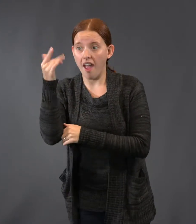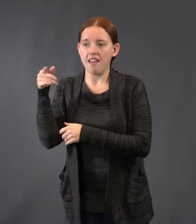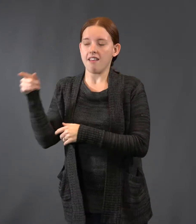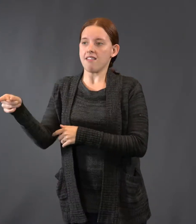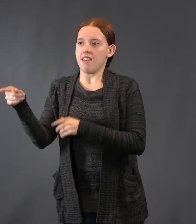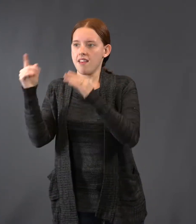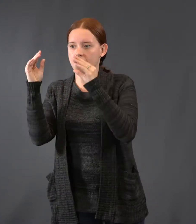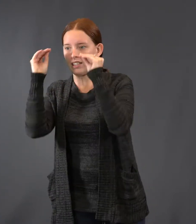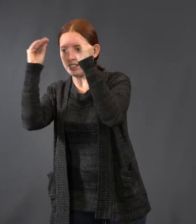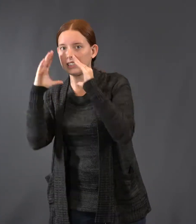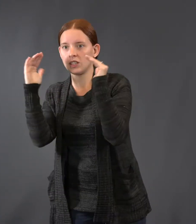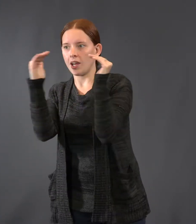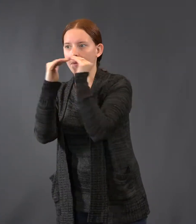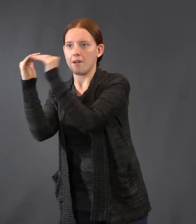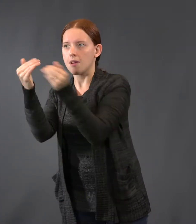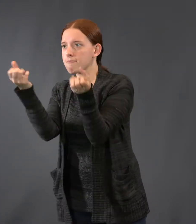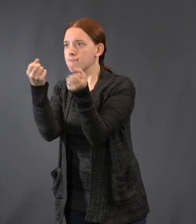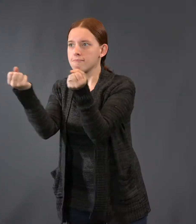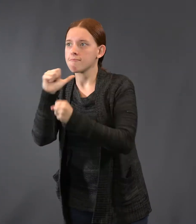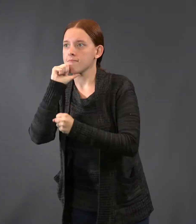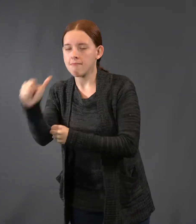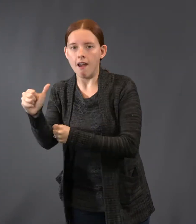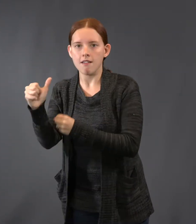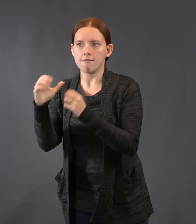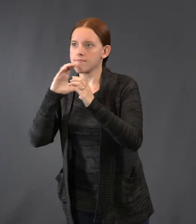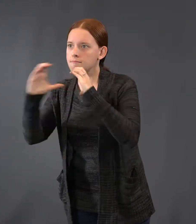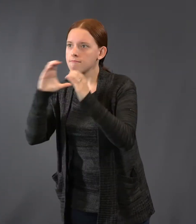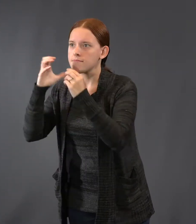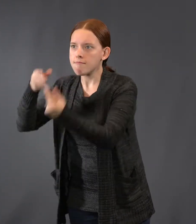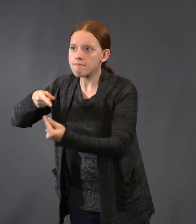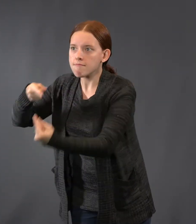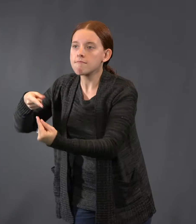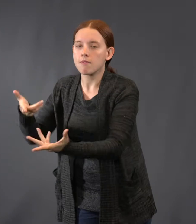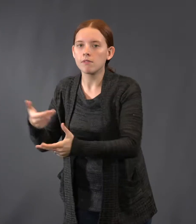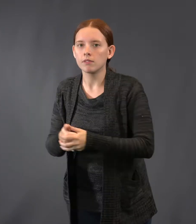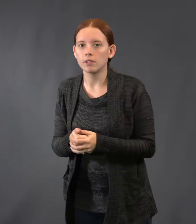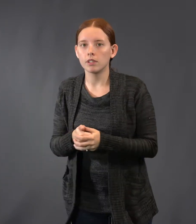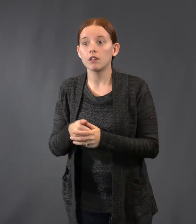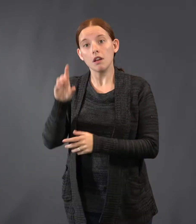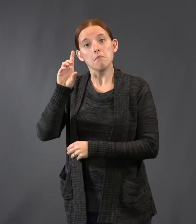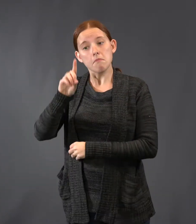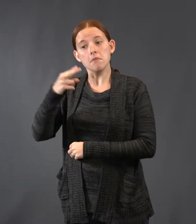receiving direct access to teachers or peers through sign language.